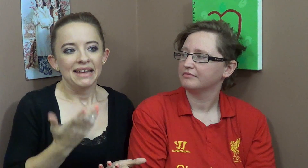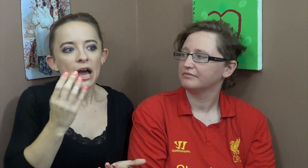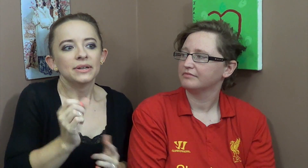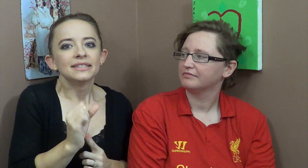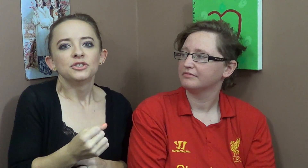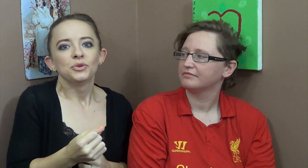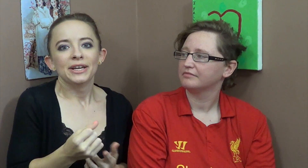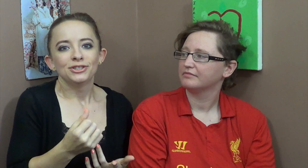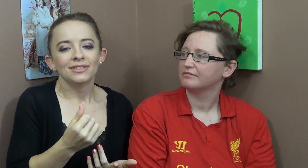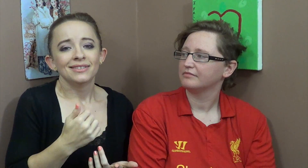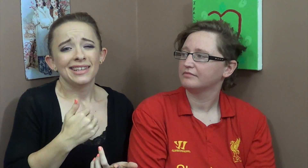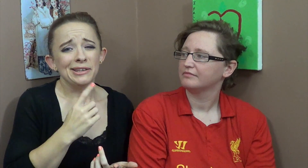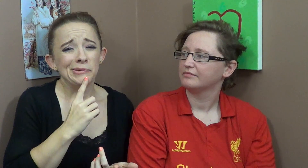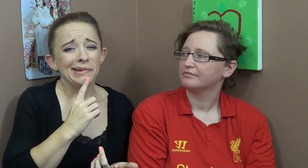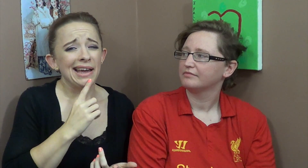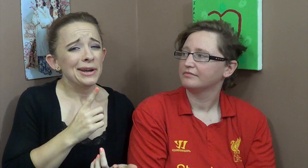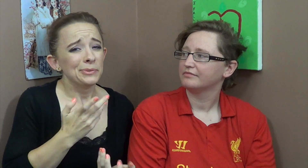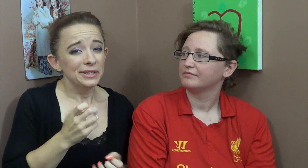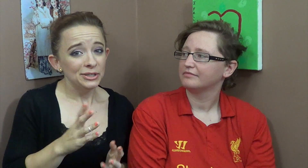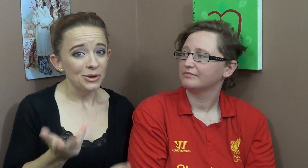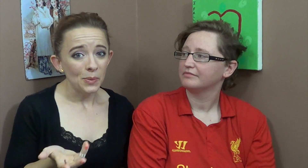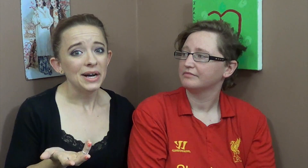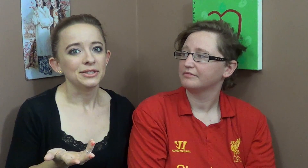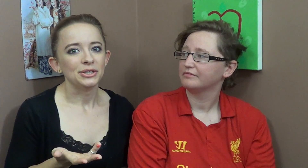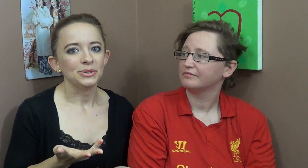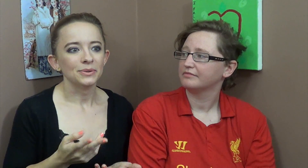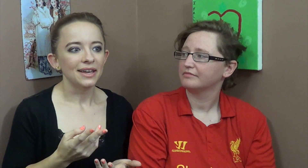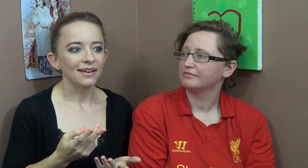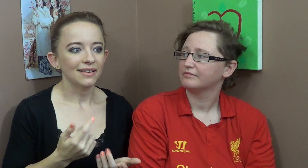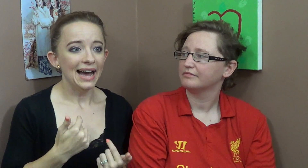out in situations that you kinda really don't want to.